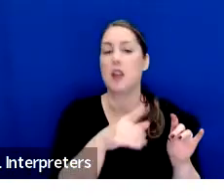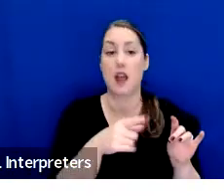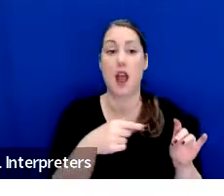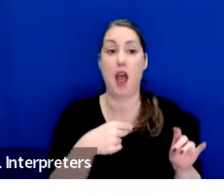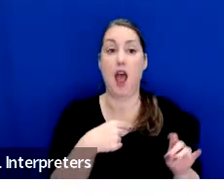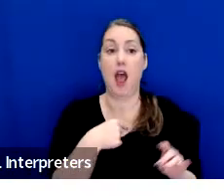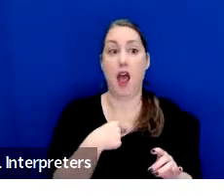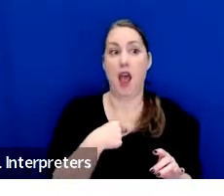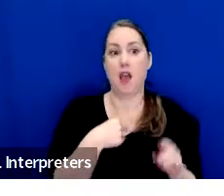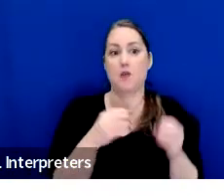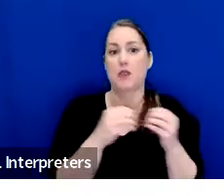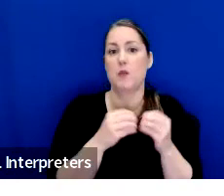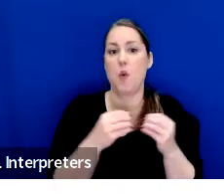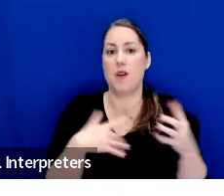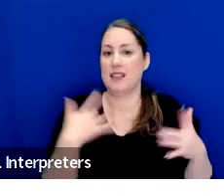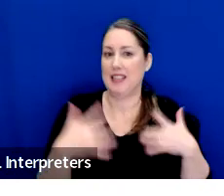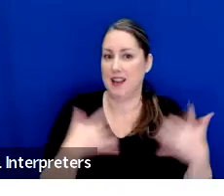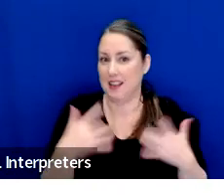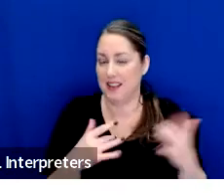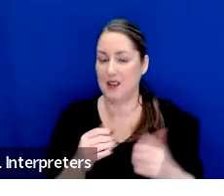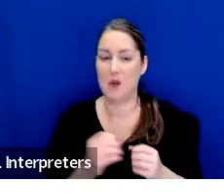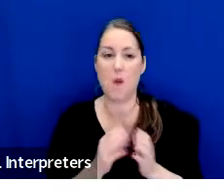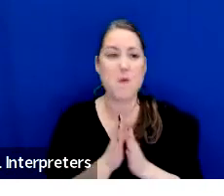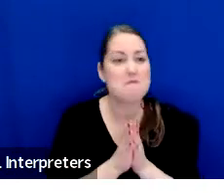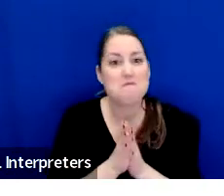or I was approaching it in a way that I was specifically excited about.